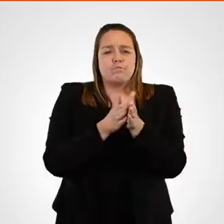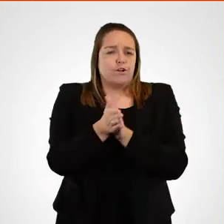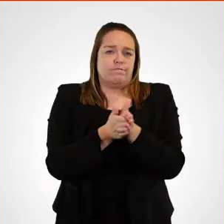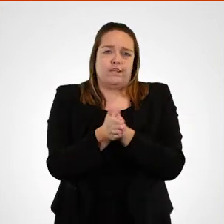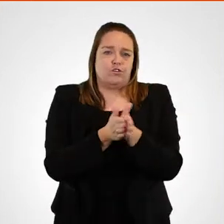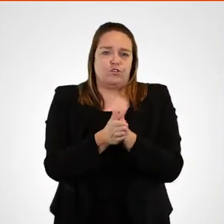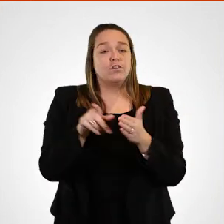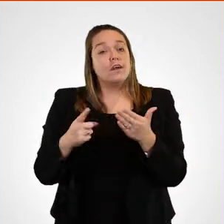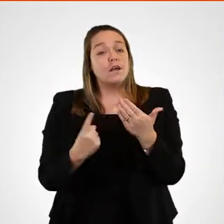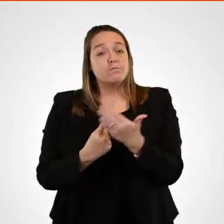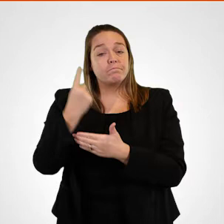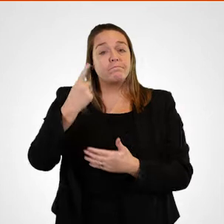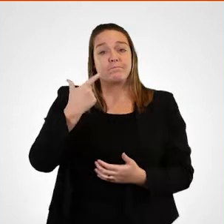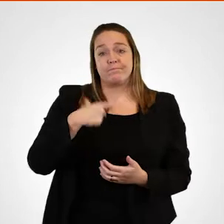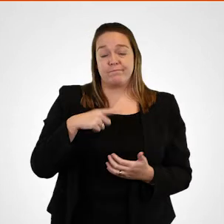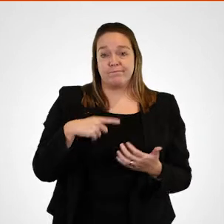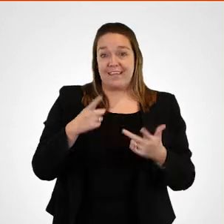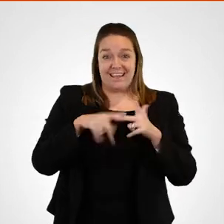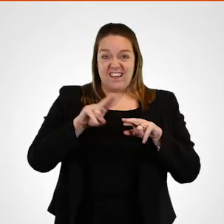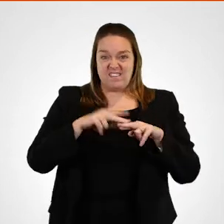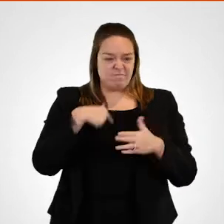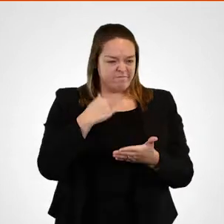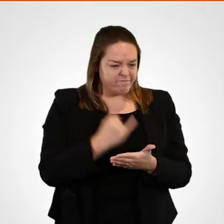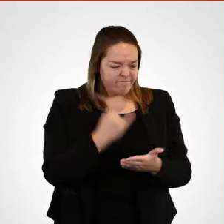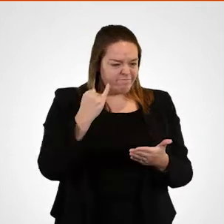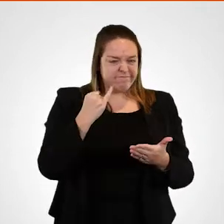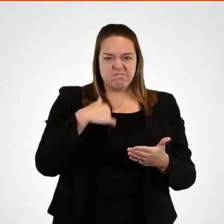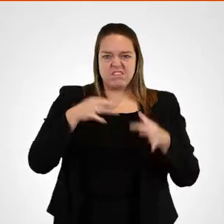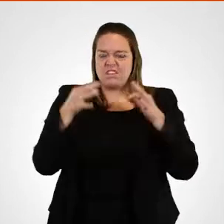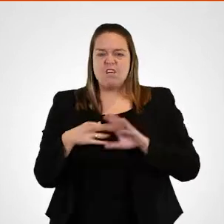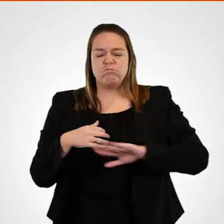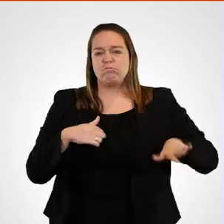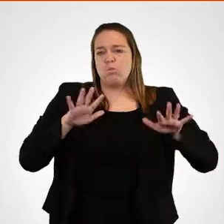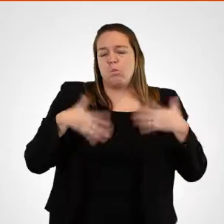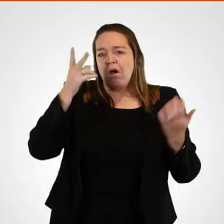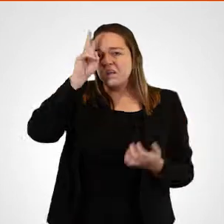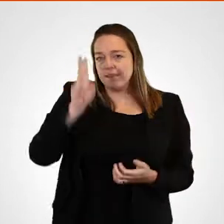and that occurs because when we're not successful at something, we choose that we don't really want to do that,